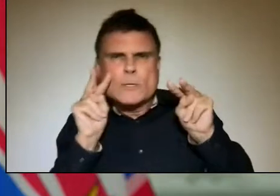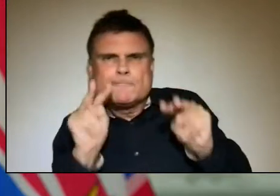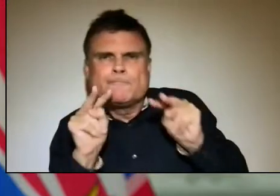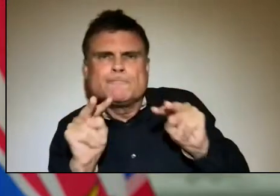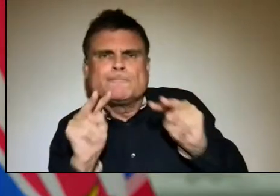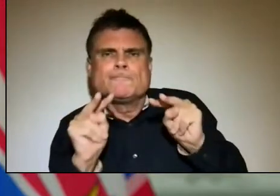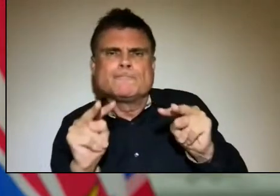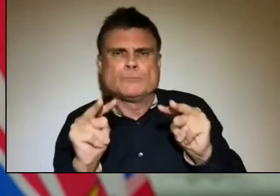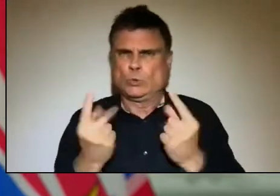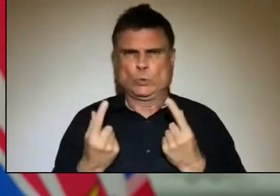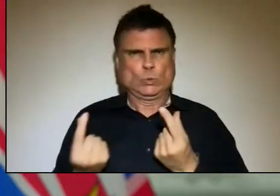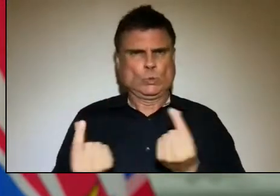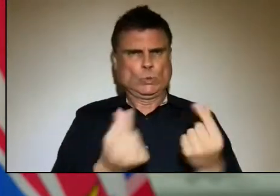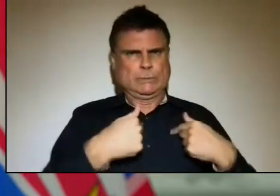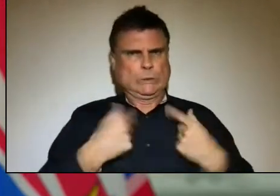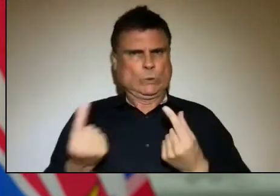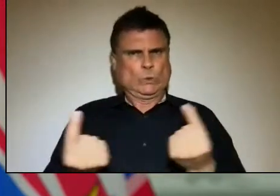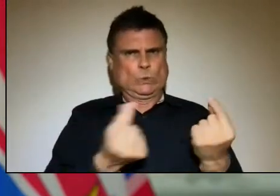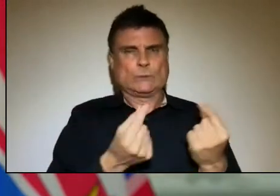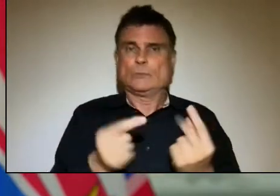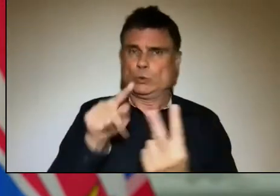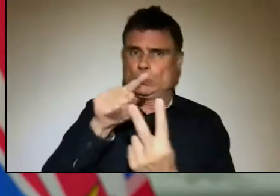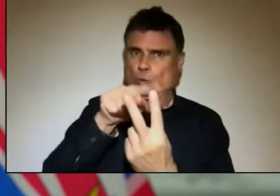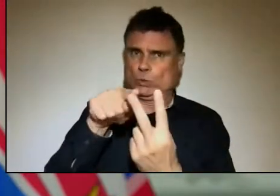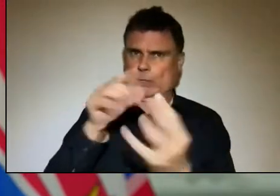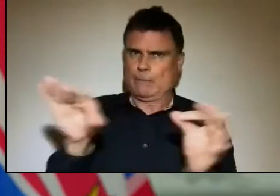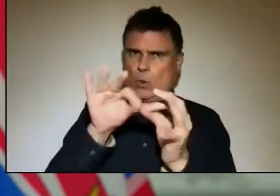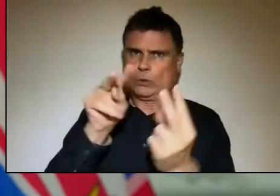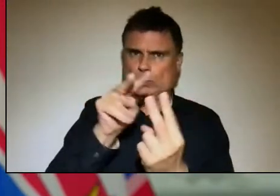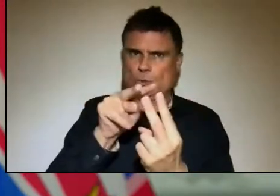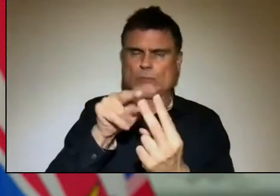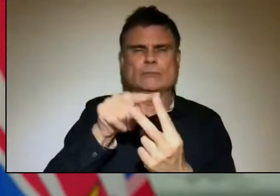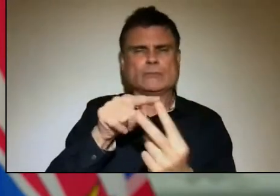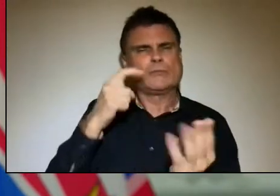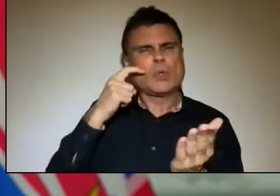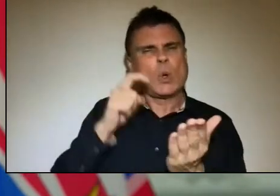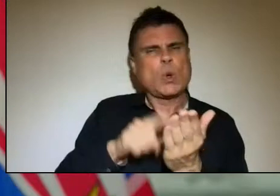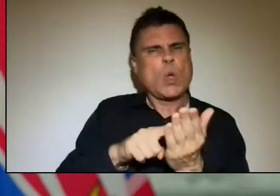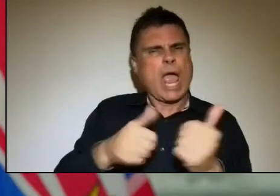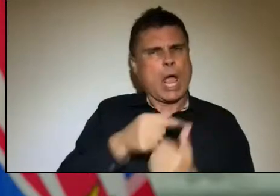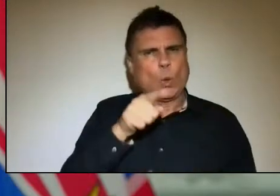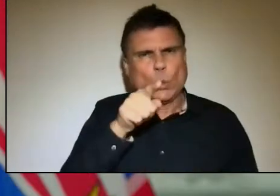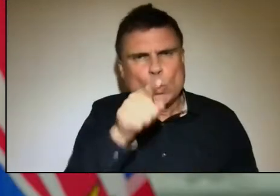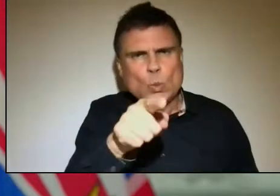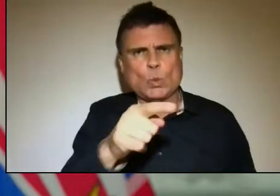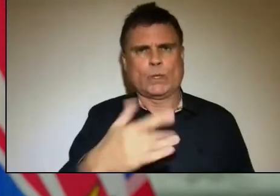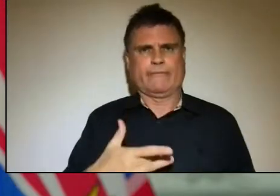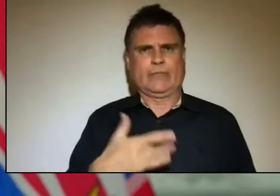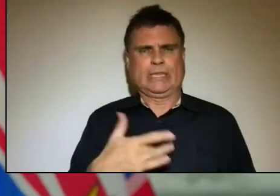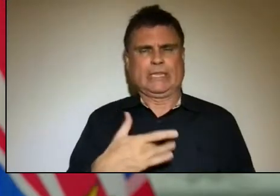going into the weekend, close attention to two things: How we